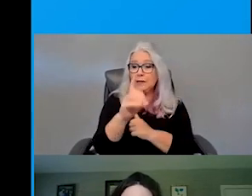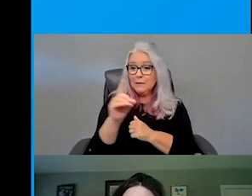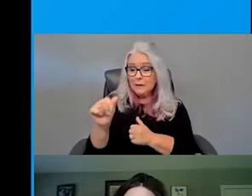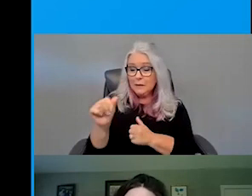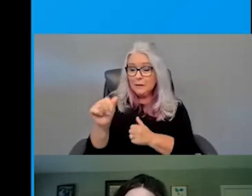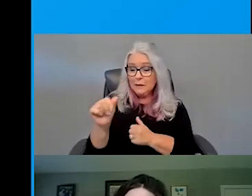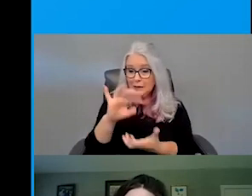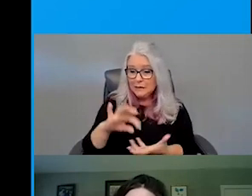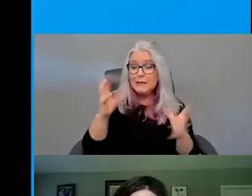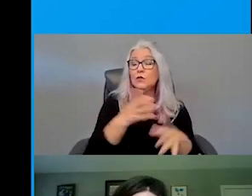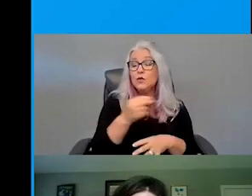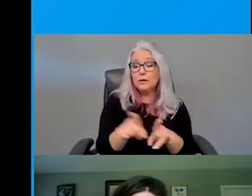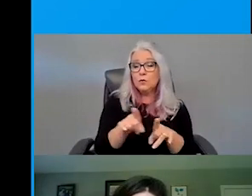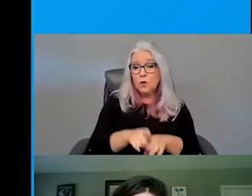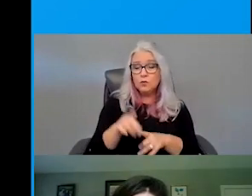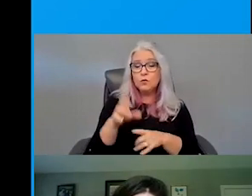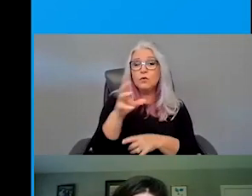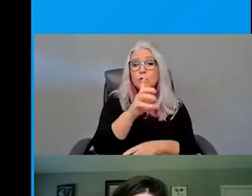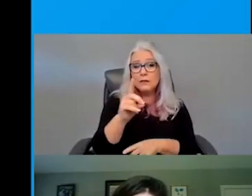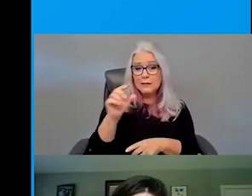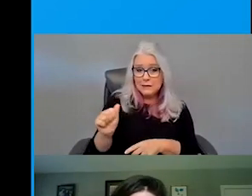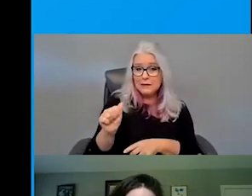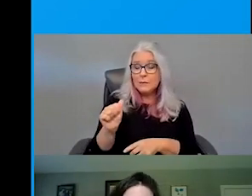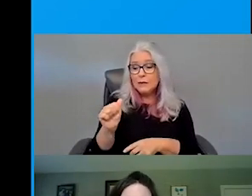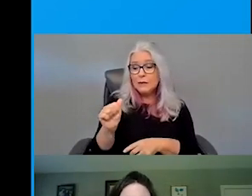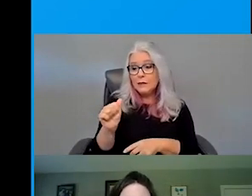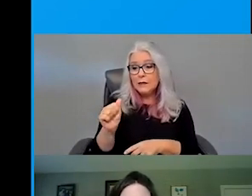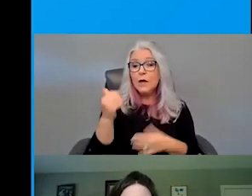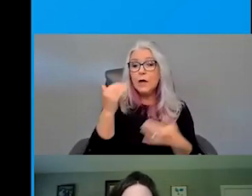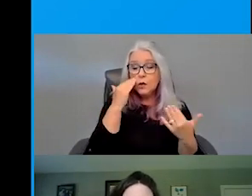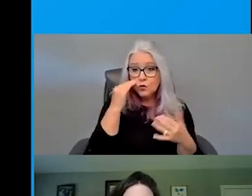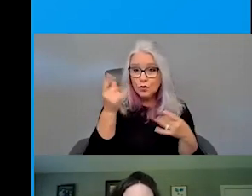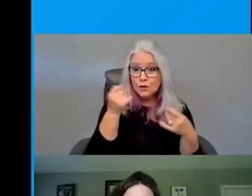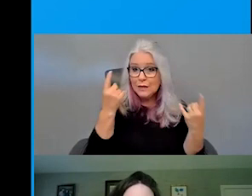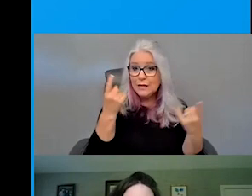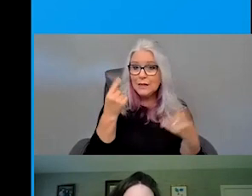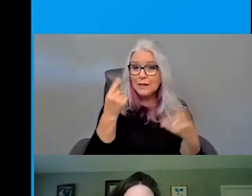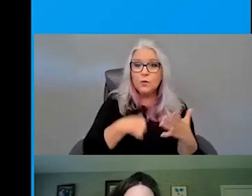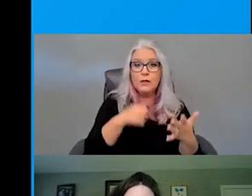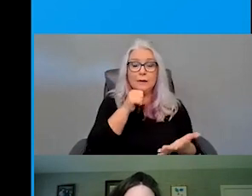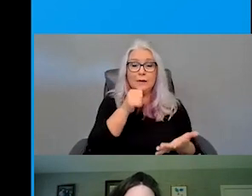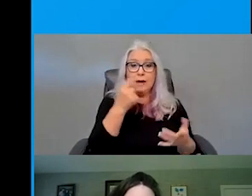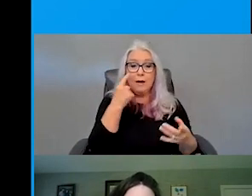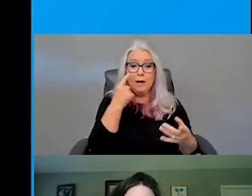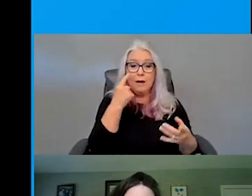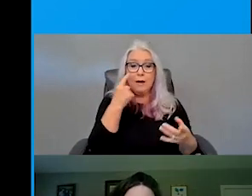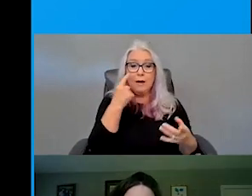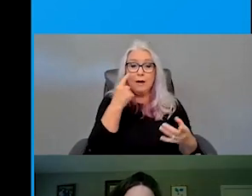of tendency for infantile focus of people with disabilities.